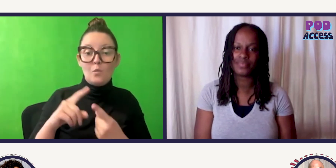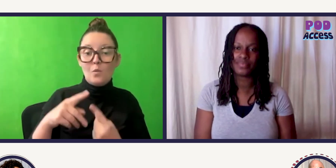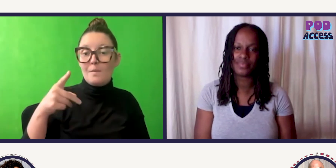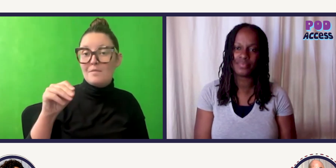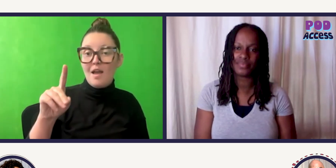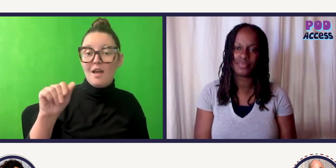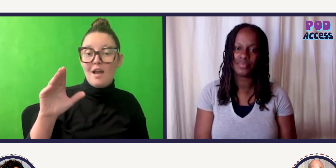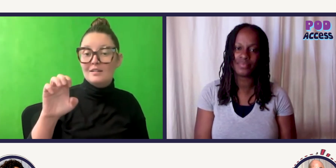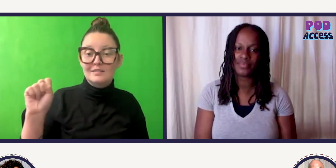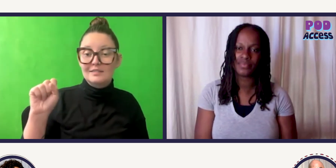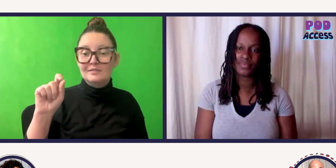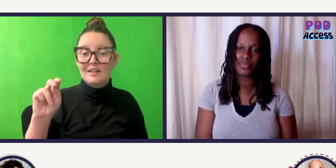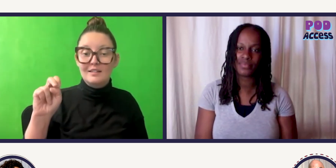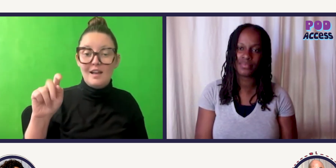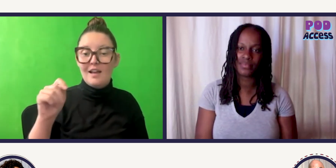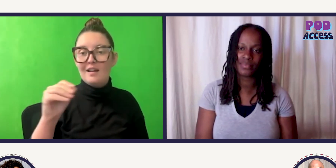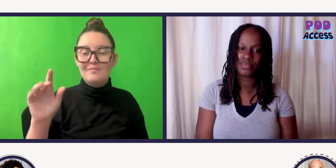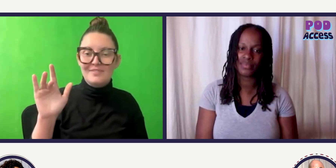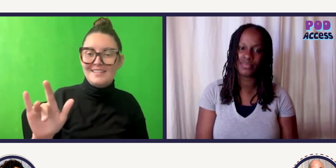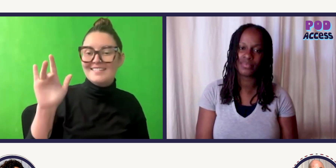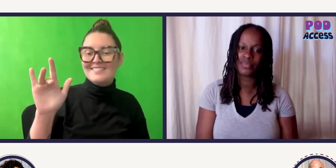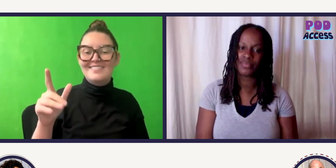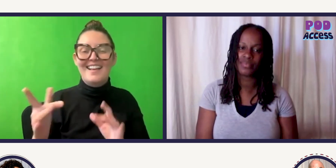Go to PODAccess.net and hit the Contact Us button.